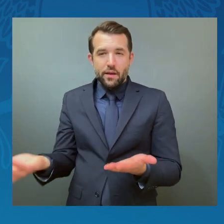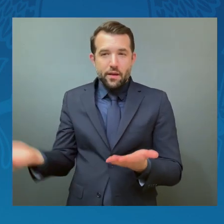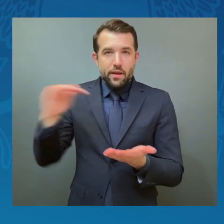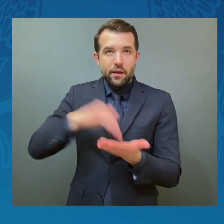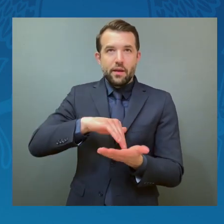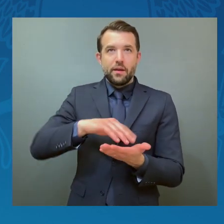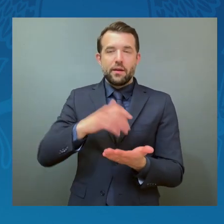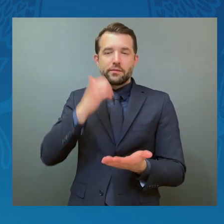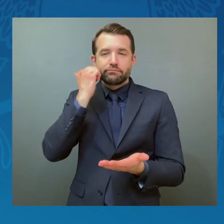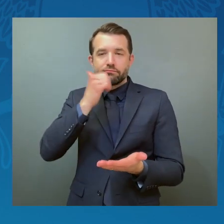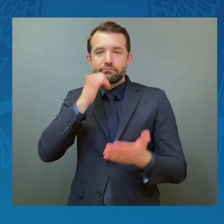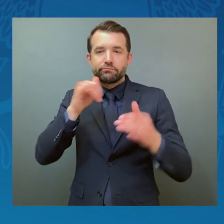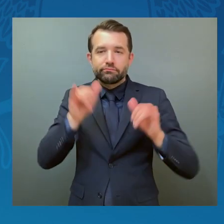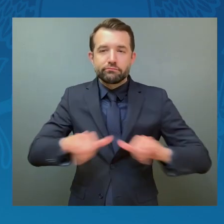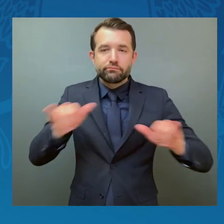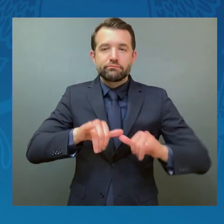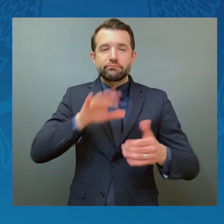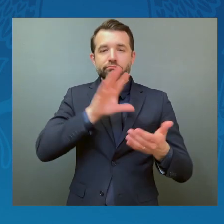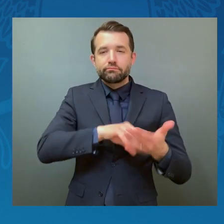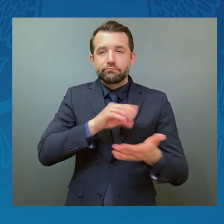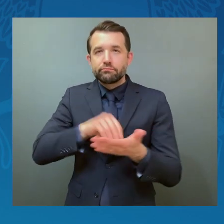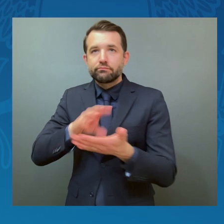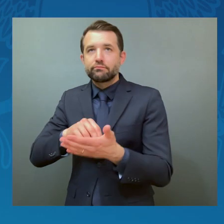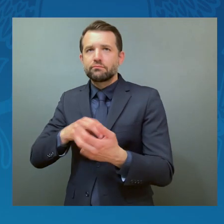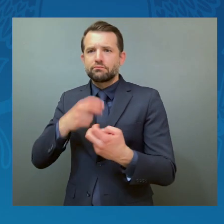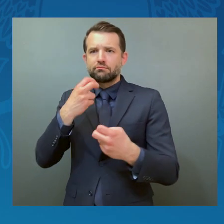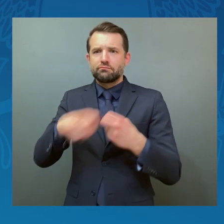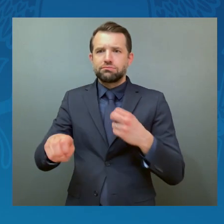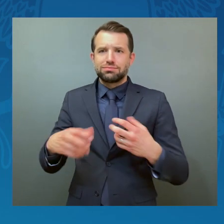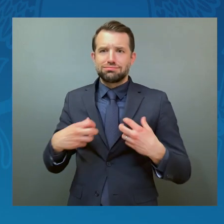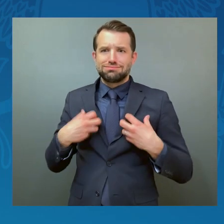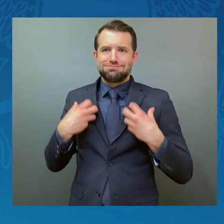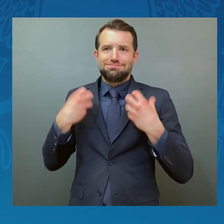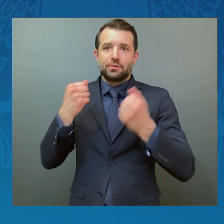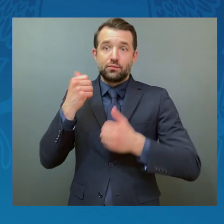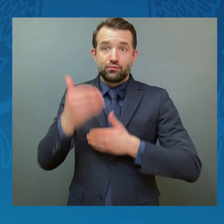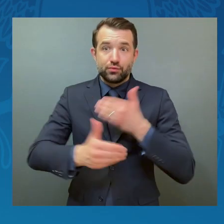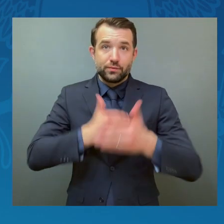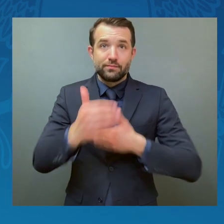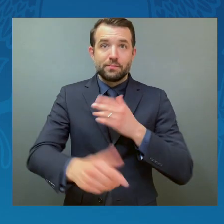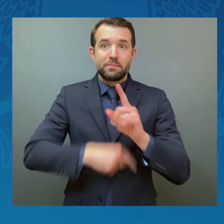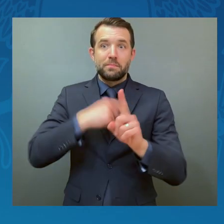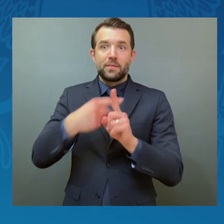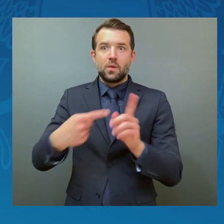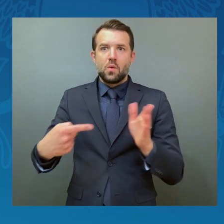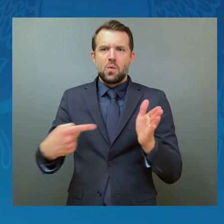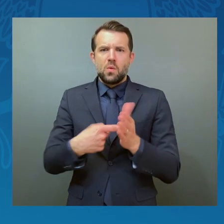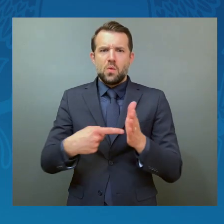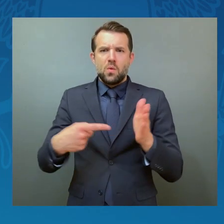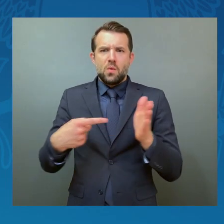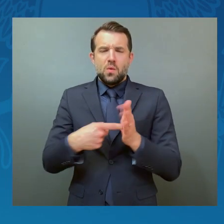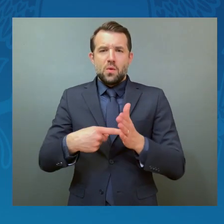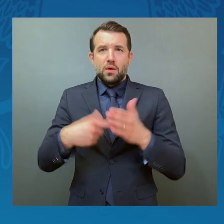I found myself having to cope with the overwhelming medical debt. My family's attention was rightful